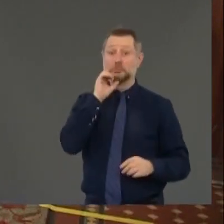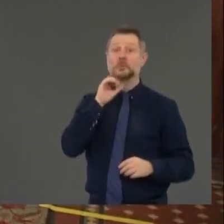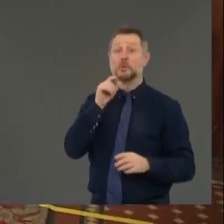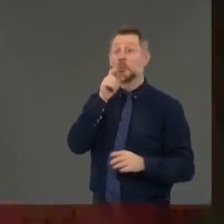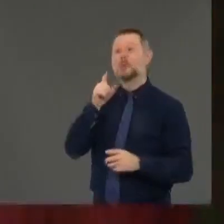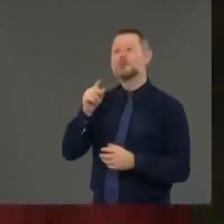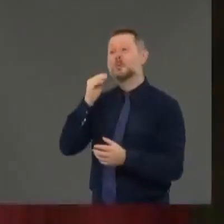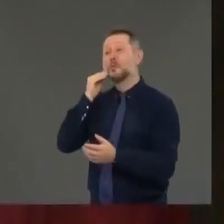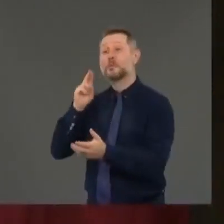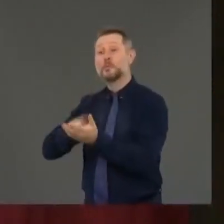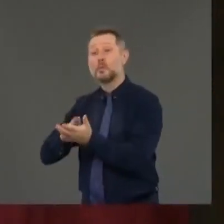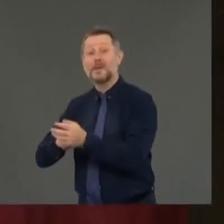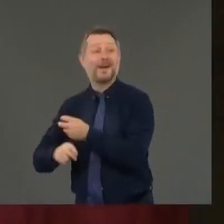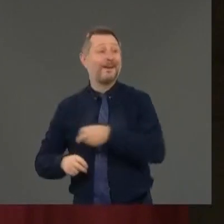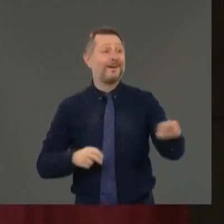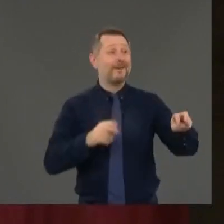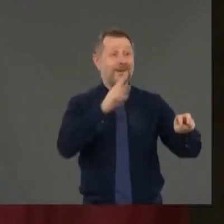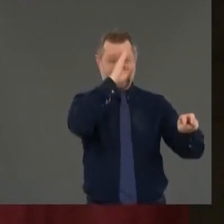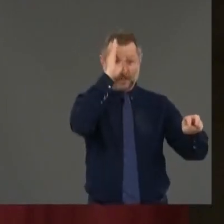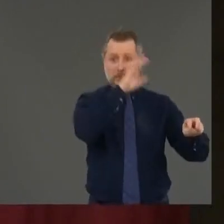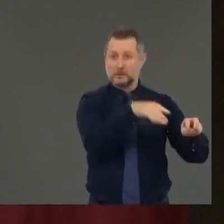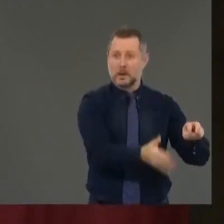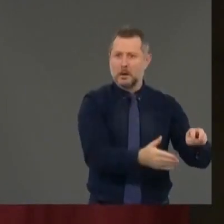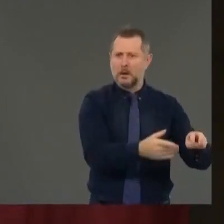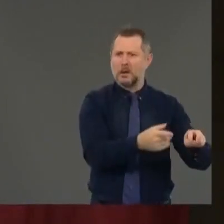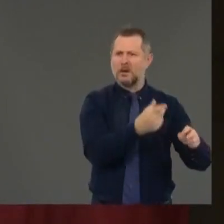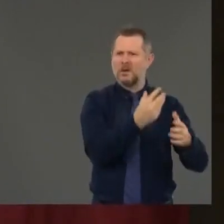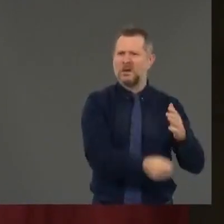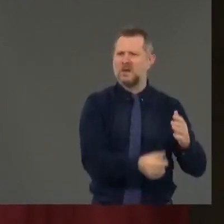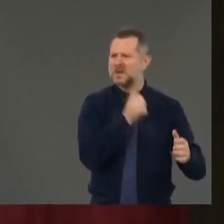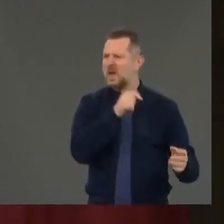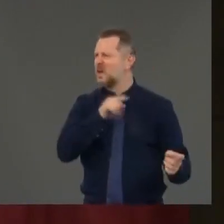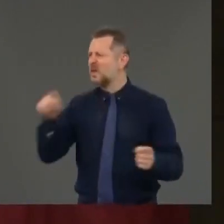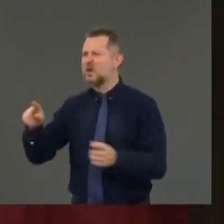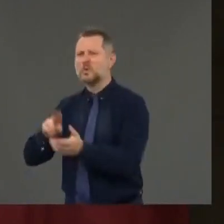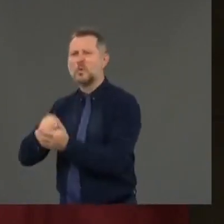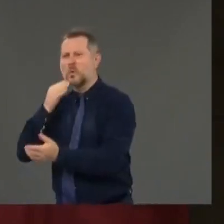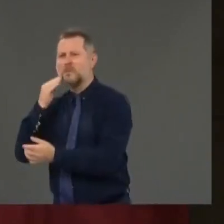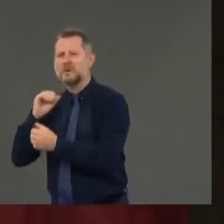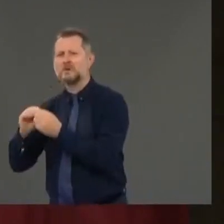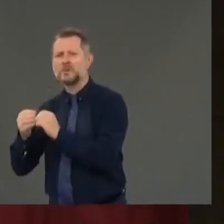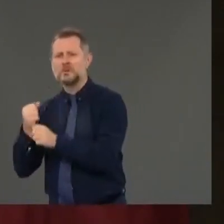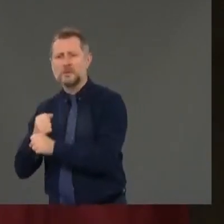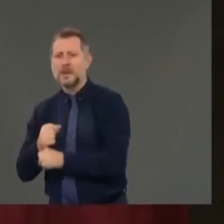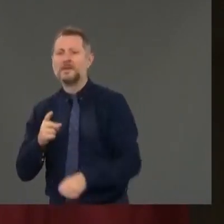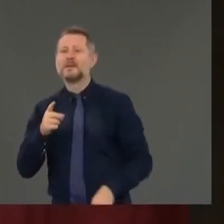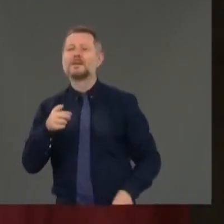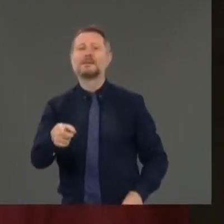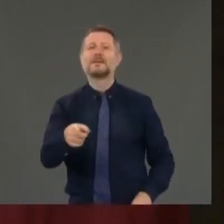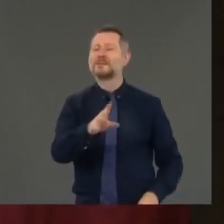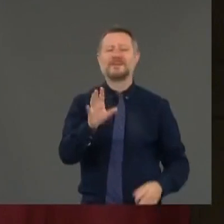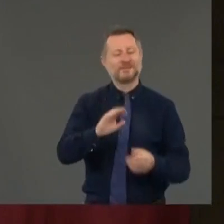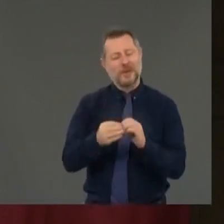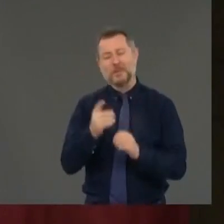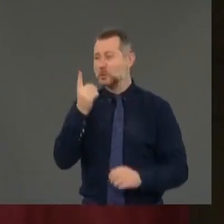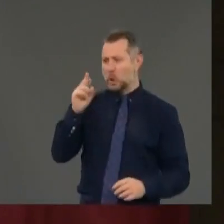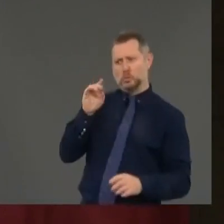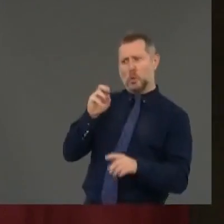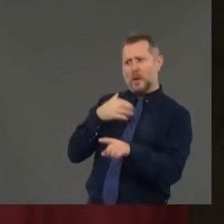NURSING HOMES THE PEOPLE THAT WERE FROM NURSING HOMES WHO DIED IN HOSPITAL? THAT DISAPPEARED FROM THE TALLY? THAT DATA IS IN THE HOSPITALIZATION DATA.